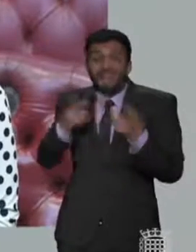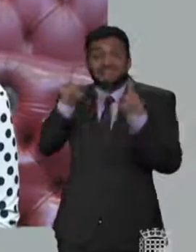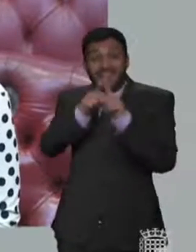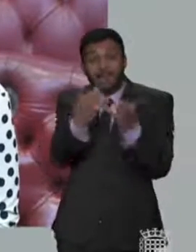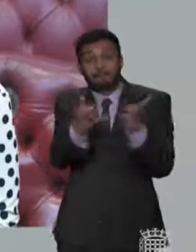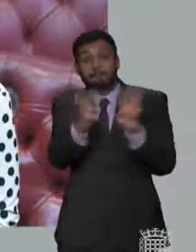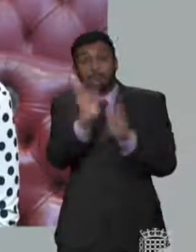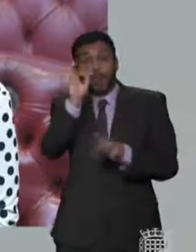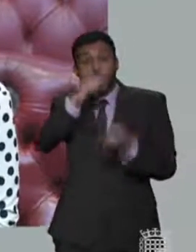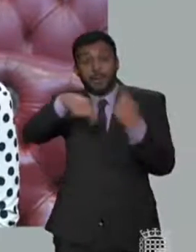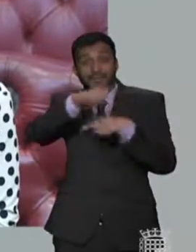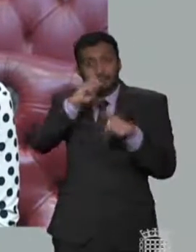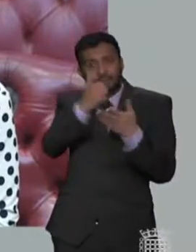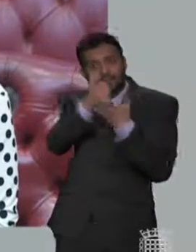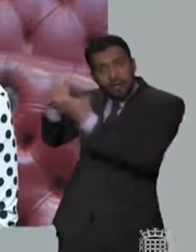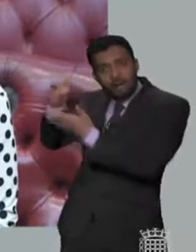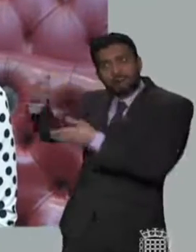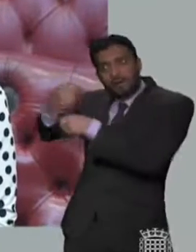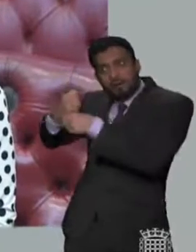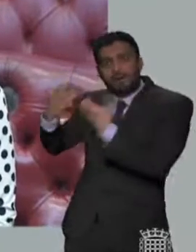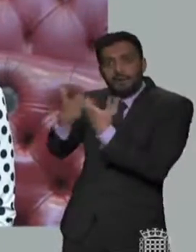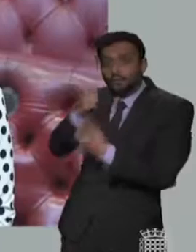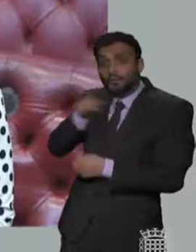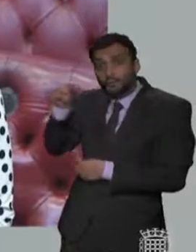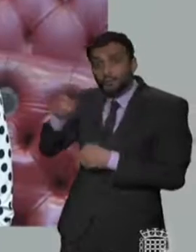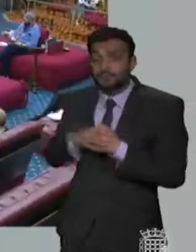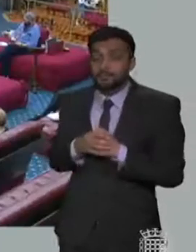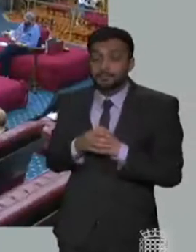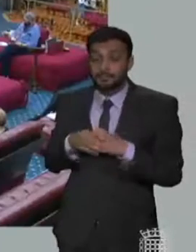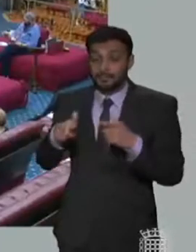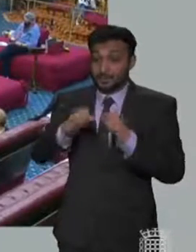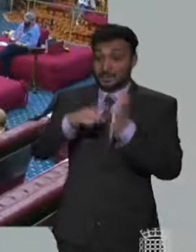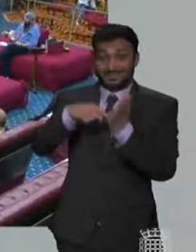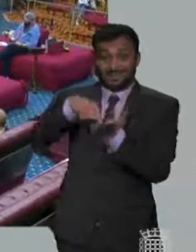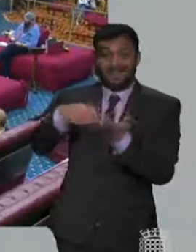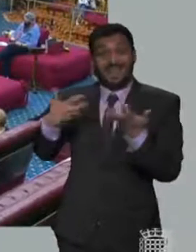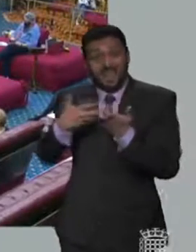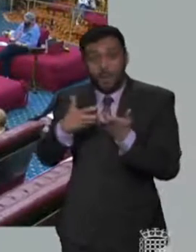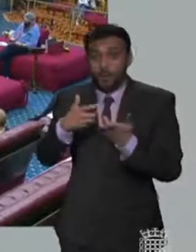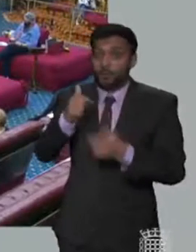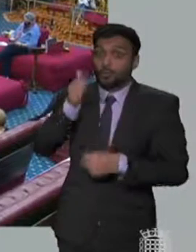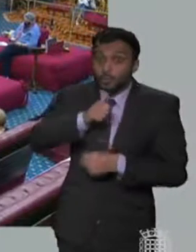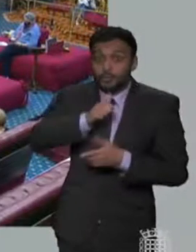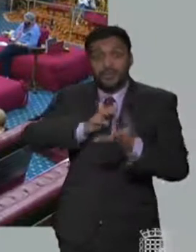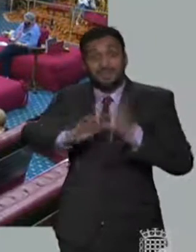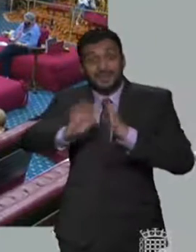as we have heard by issuing guidance on the use of bsl and requiring the secretary of state to report